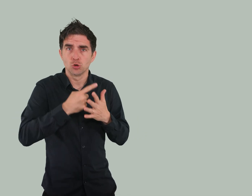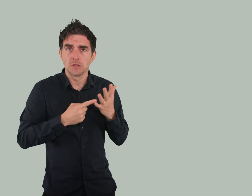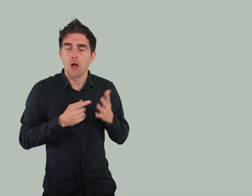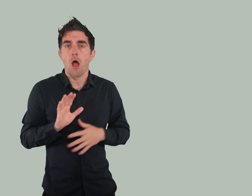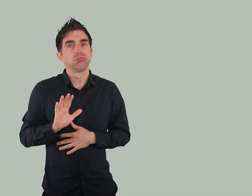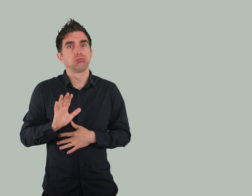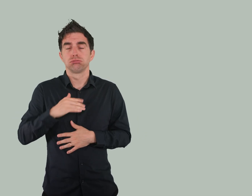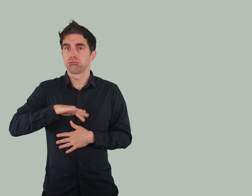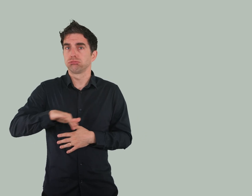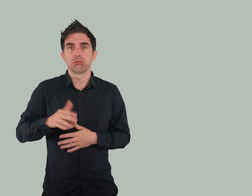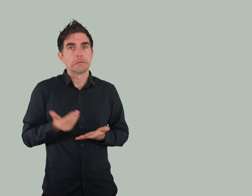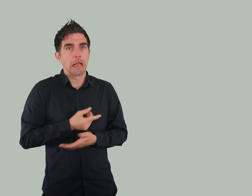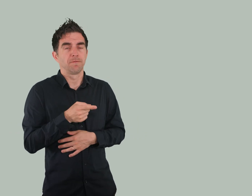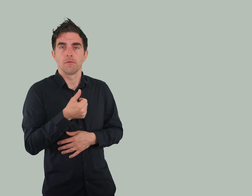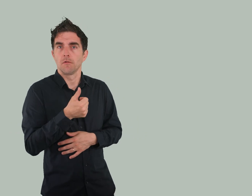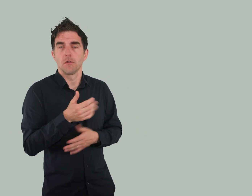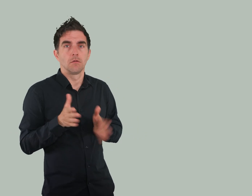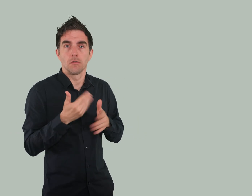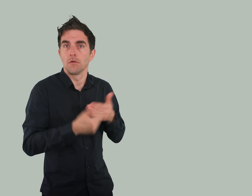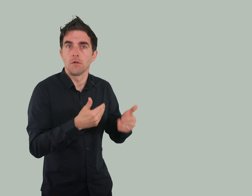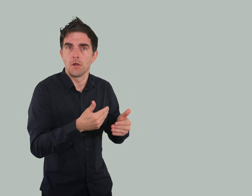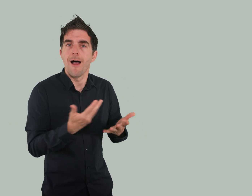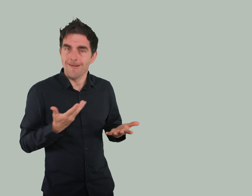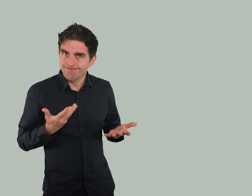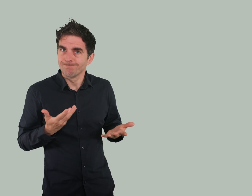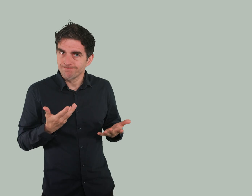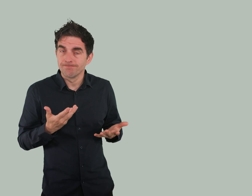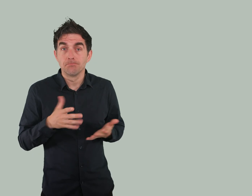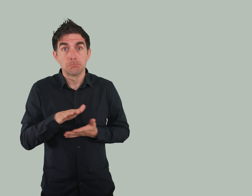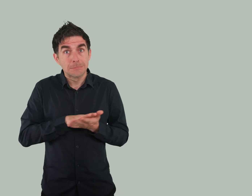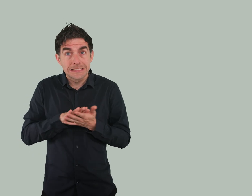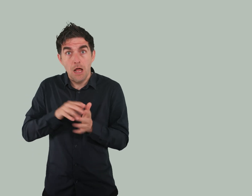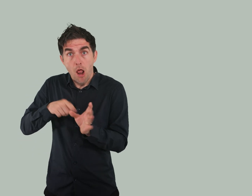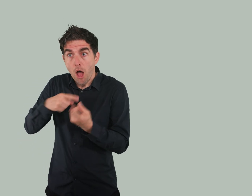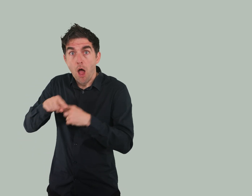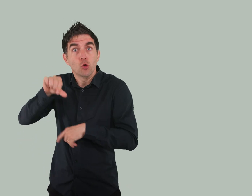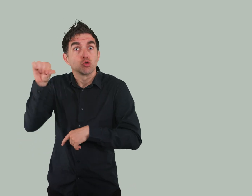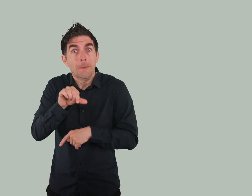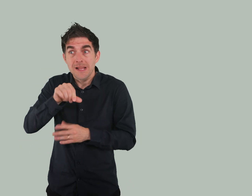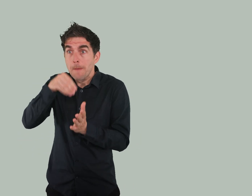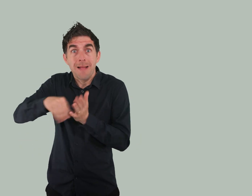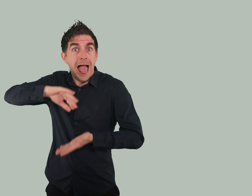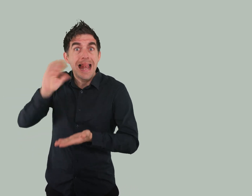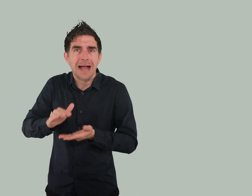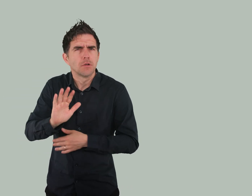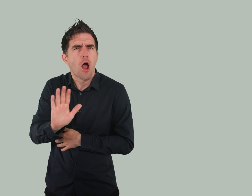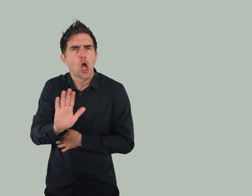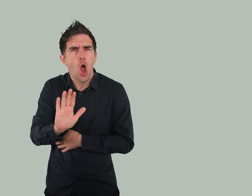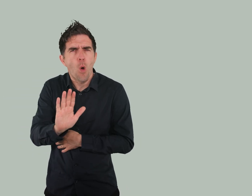with several years’ experience, some employers will choose the safer option. The point is not that young people should be paid less.